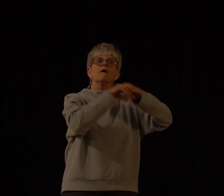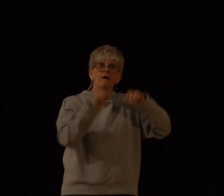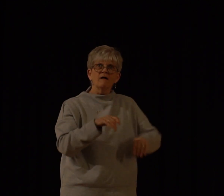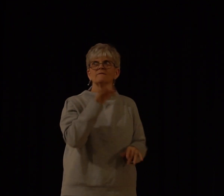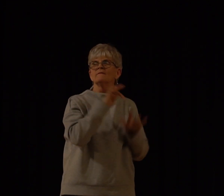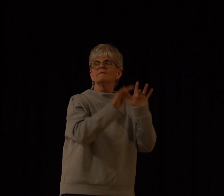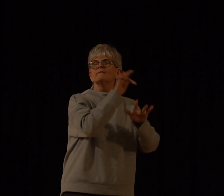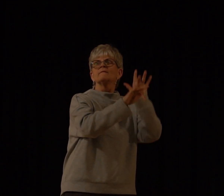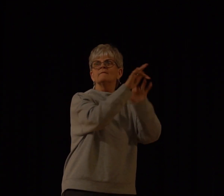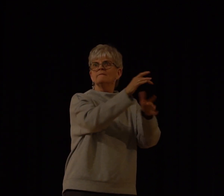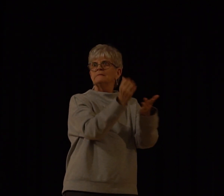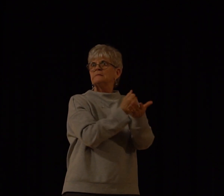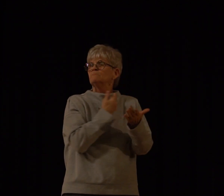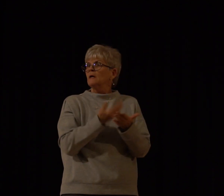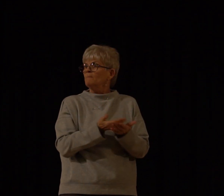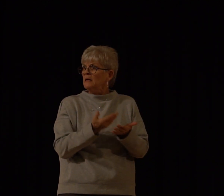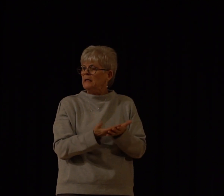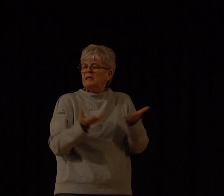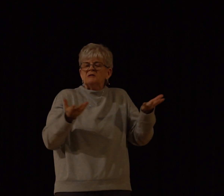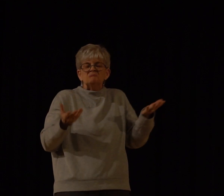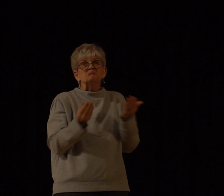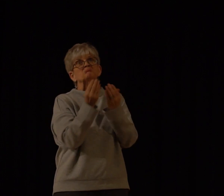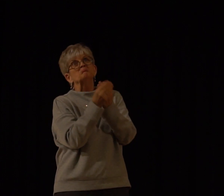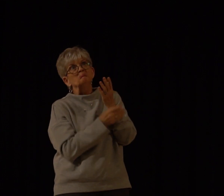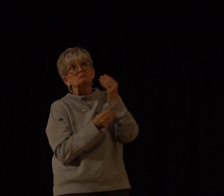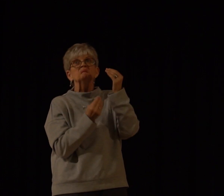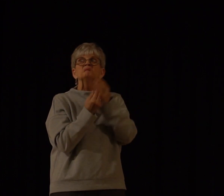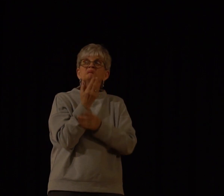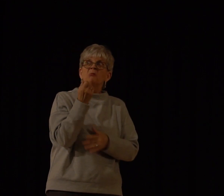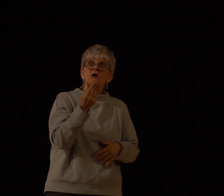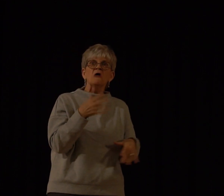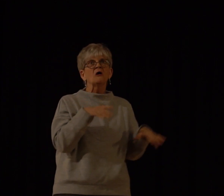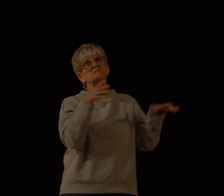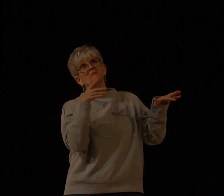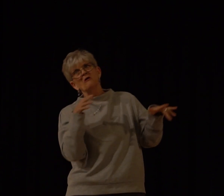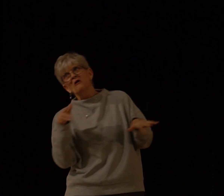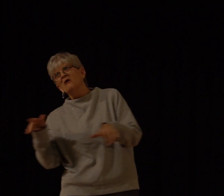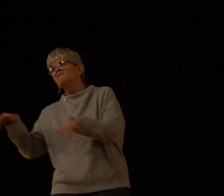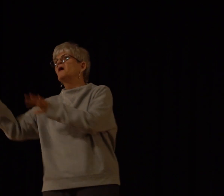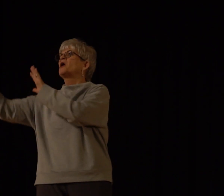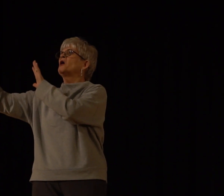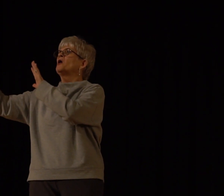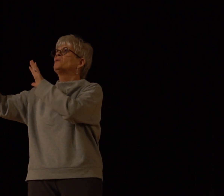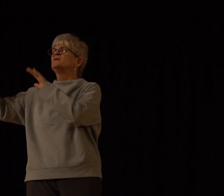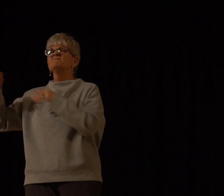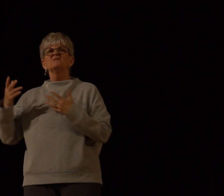so you have to take your gloves off to press the buttons to get the money that you want.